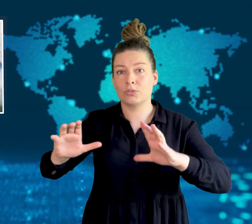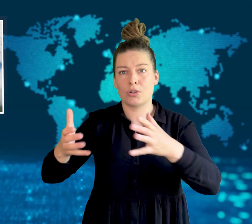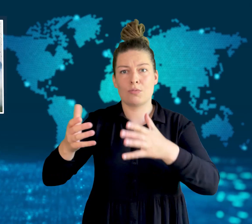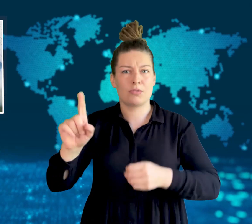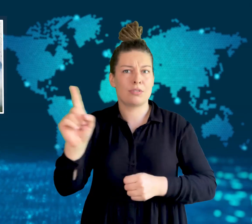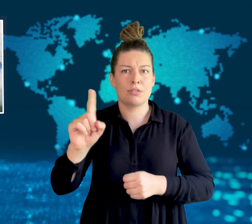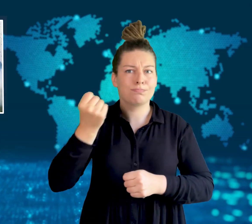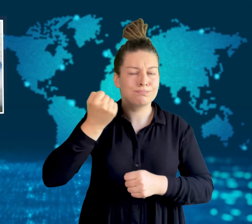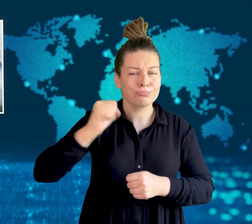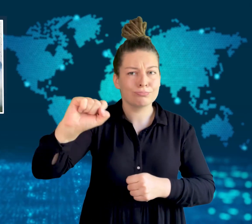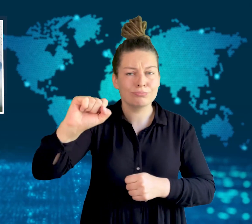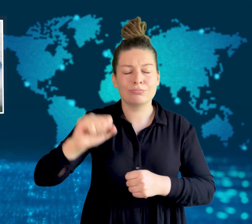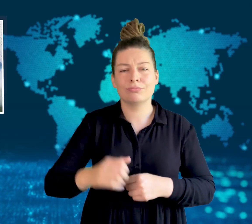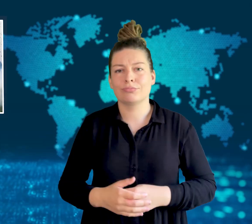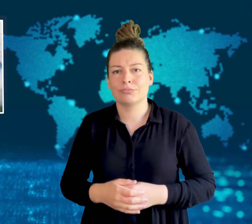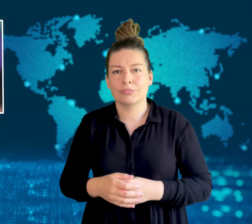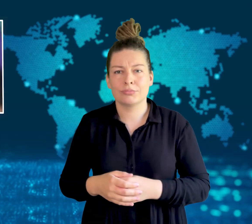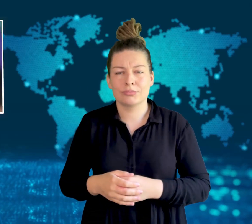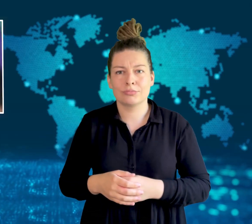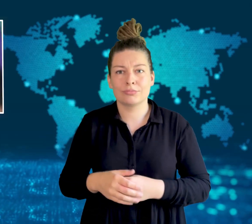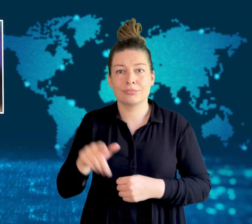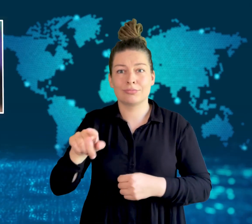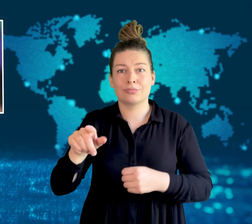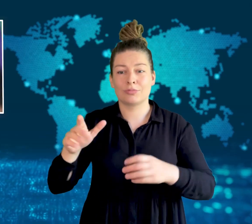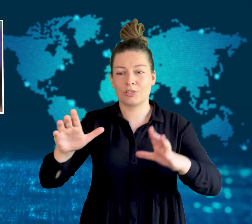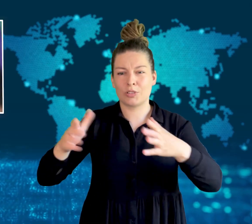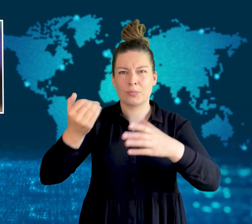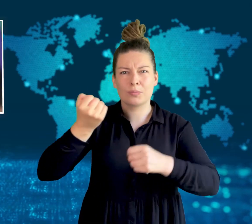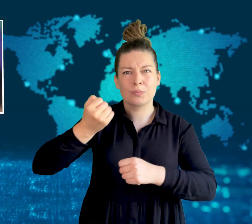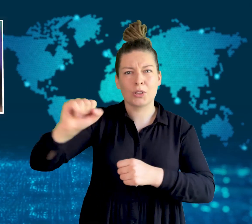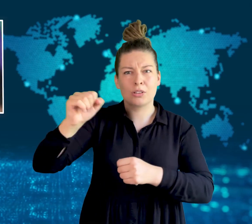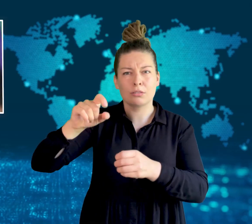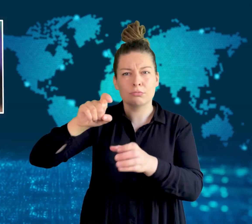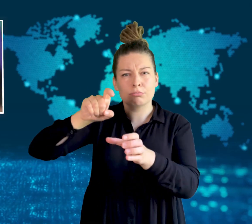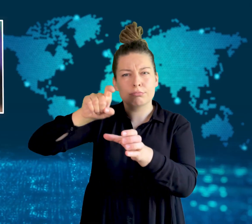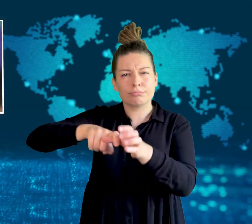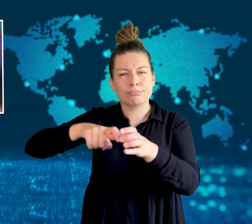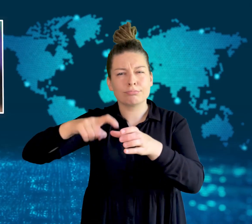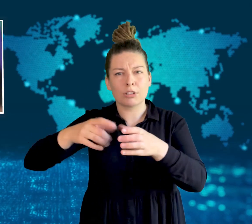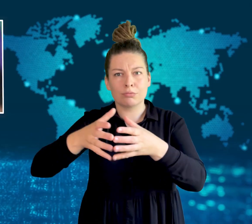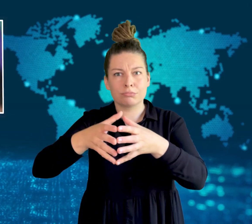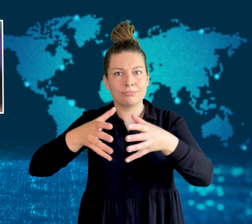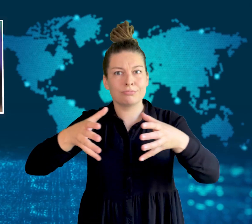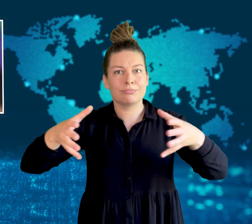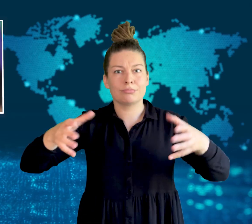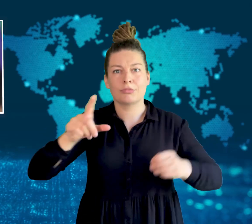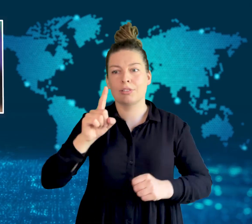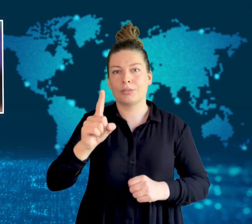for this summer.